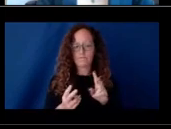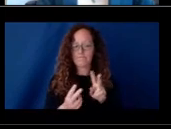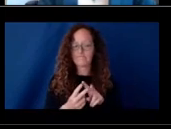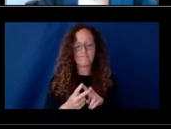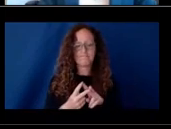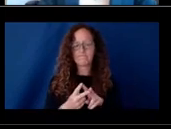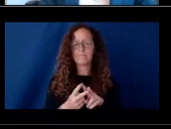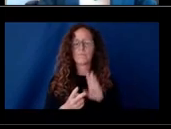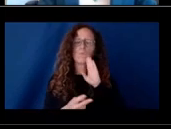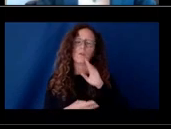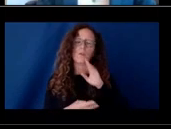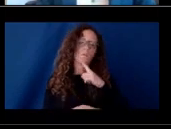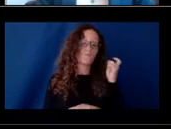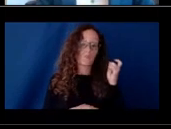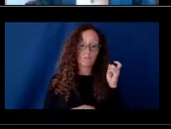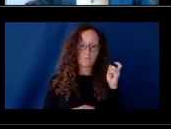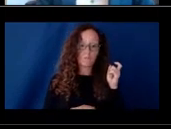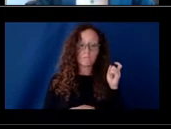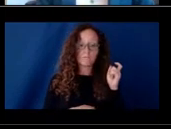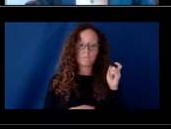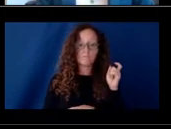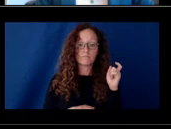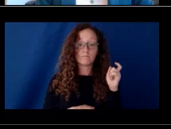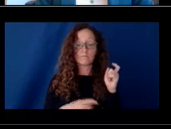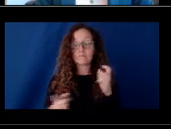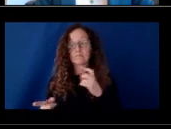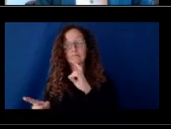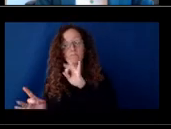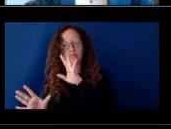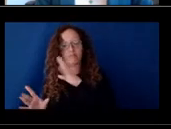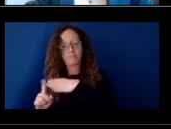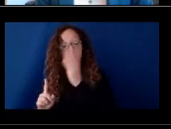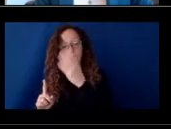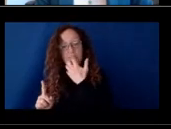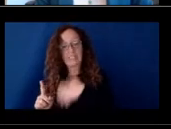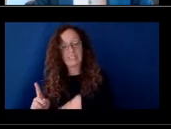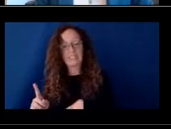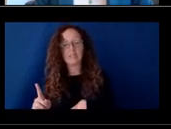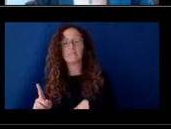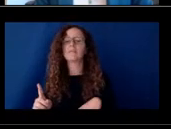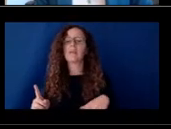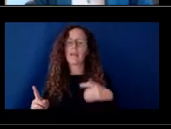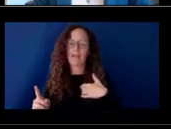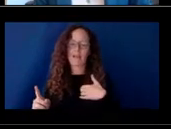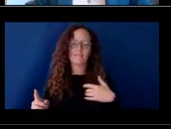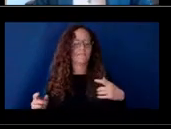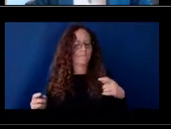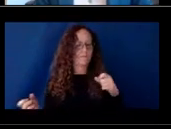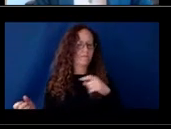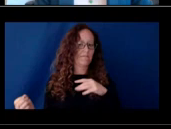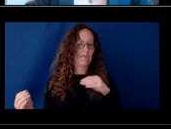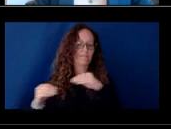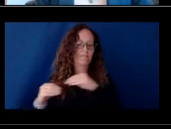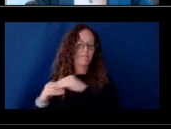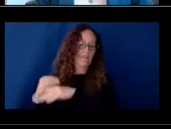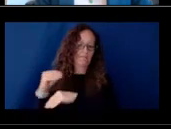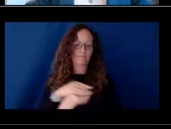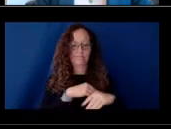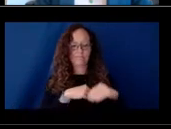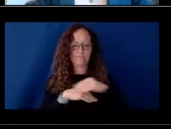drought and extreme heat can have a positive feedback cycle, however we also want to be